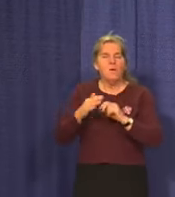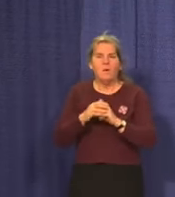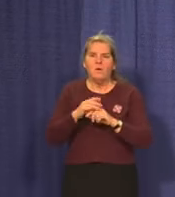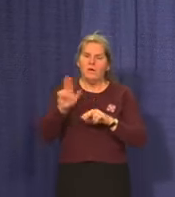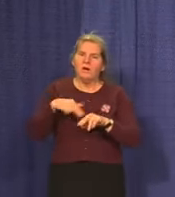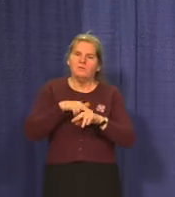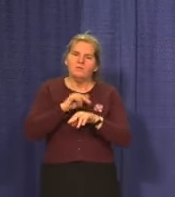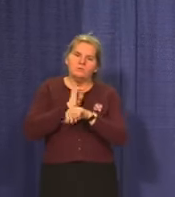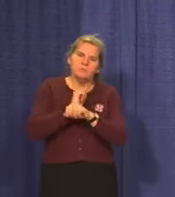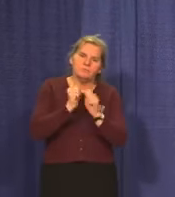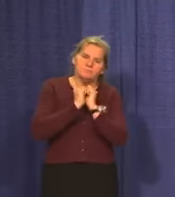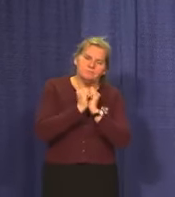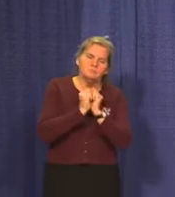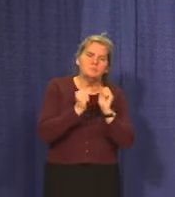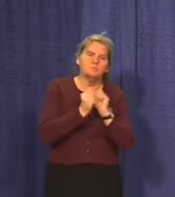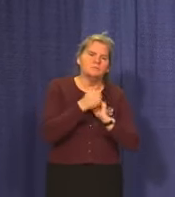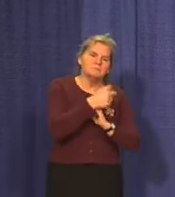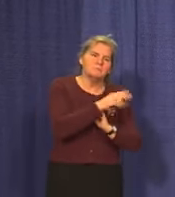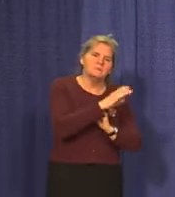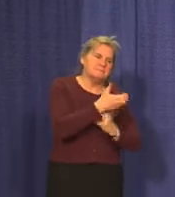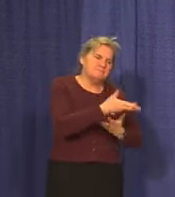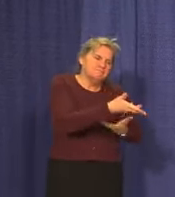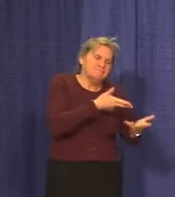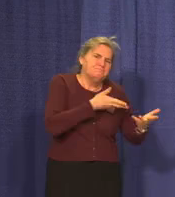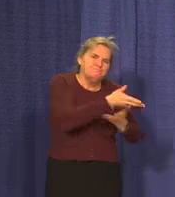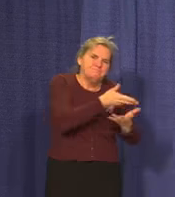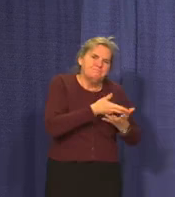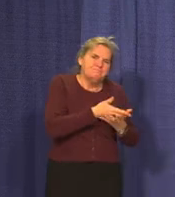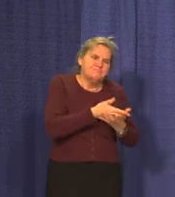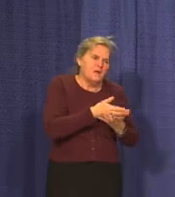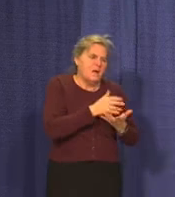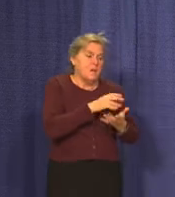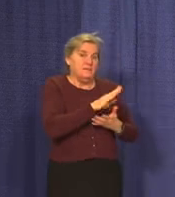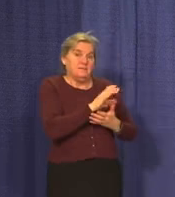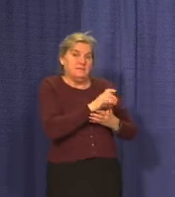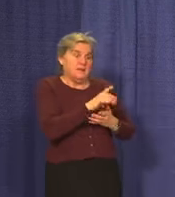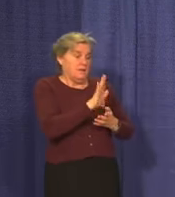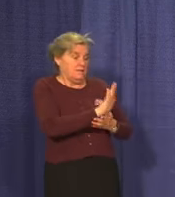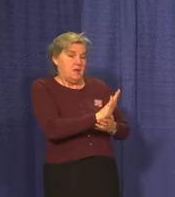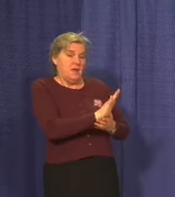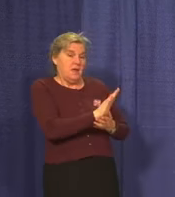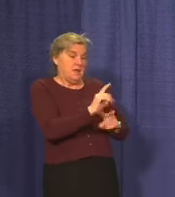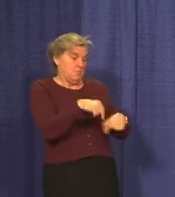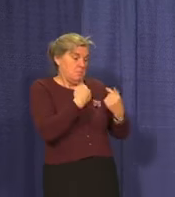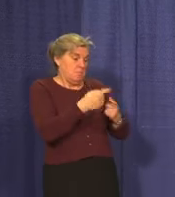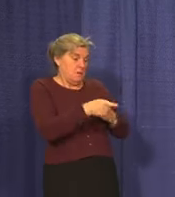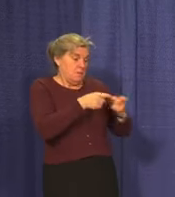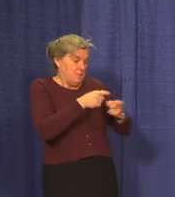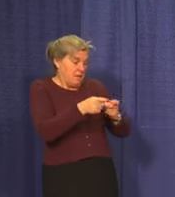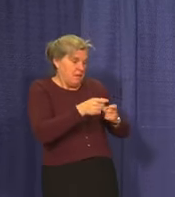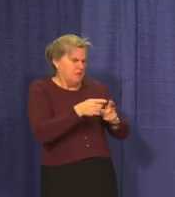WORK CLOSELY IN PARTNERSHIP WITH BC. BC'S ABILITY TO MANAGE CASES AND TRACE BACK IN CASES AND CLUSTERS